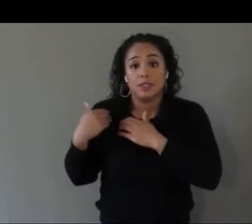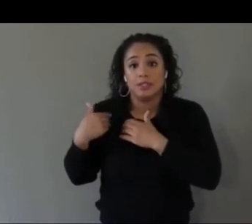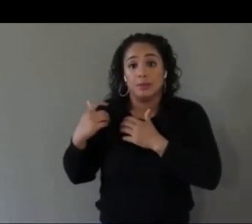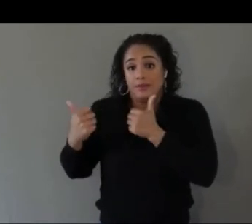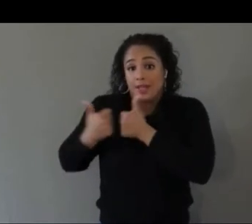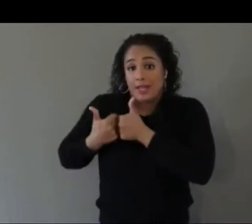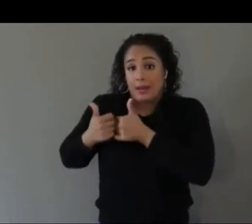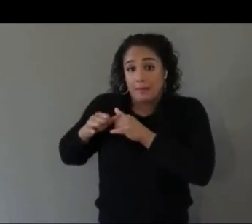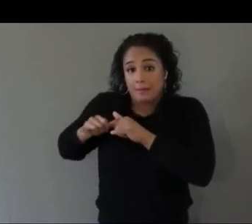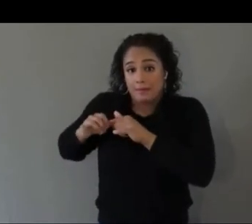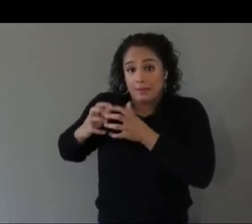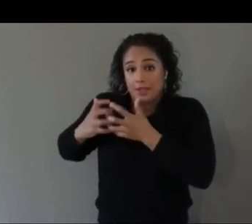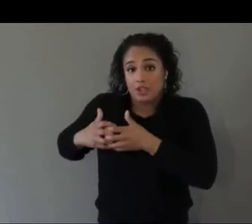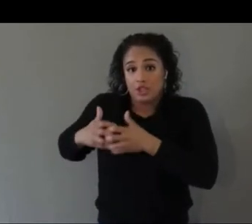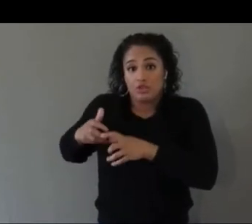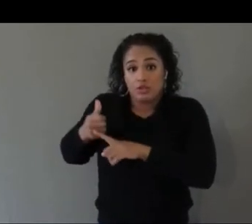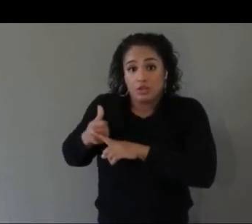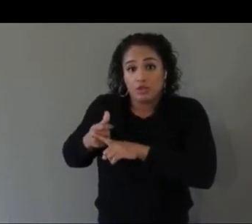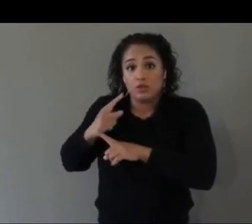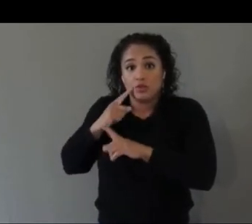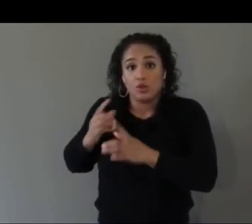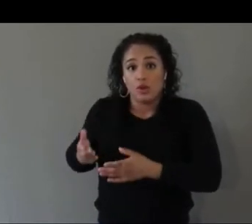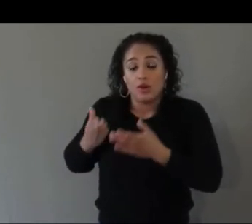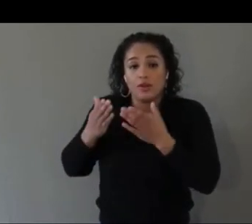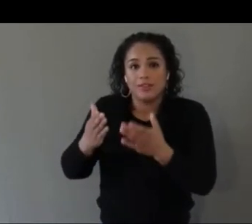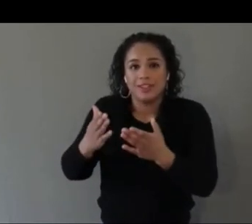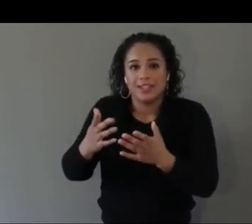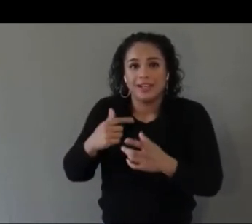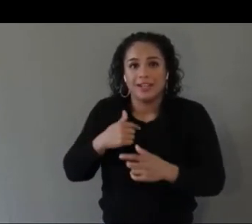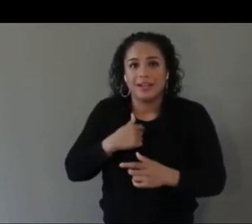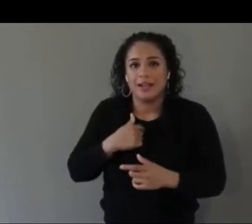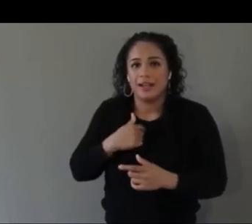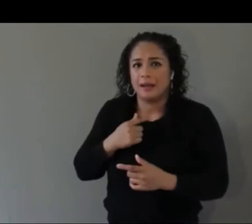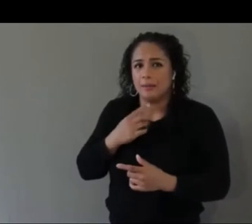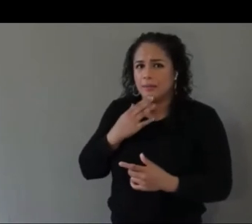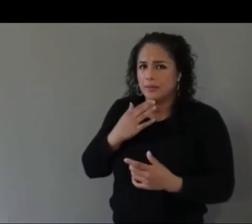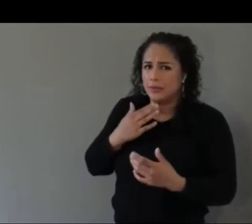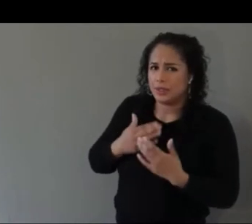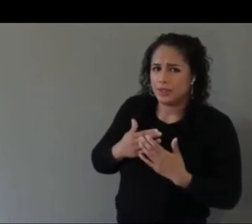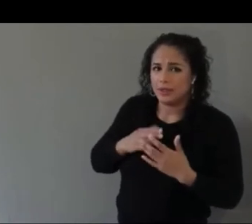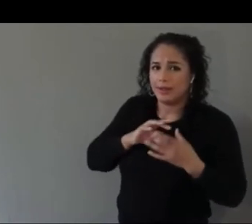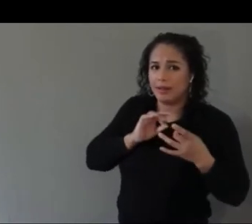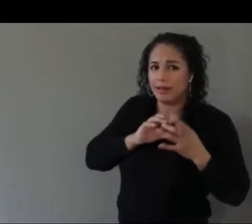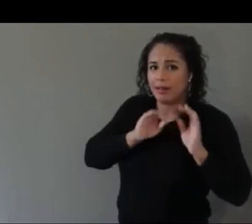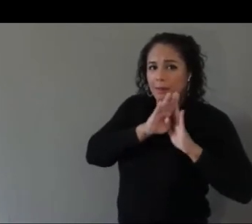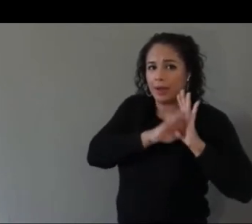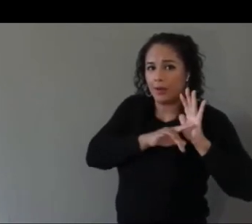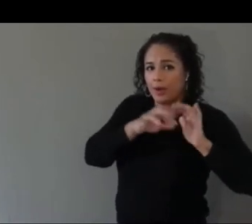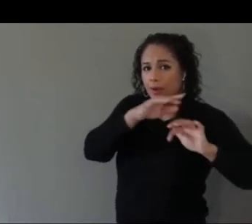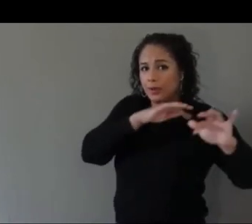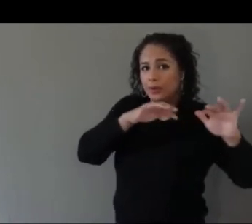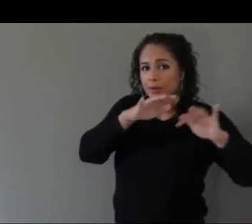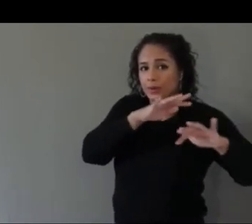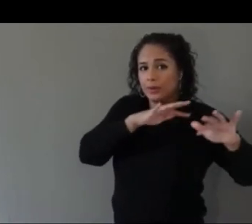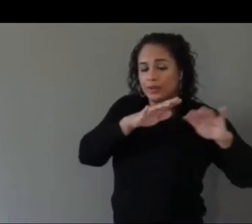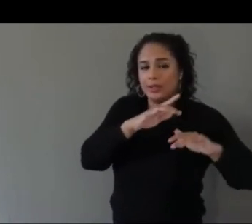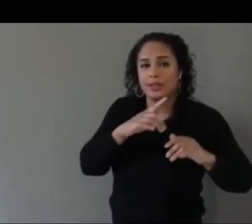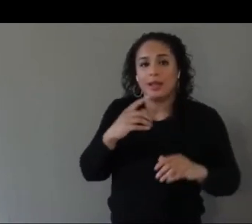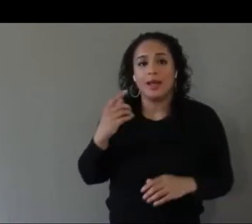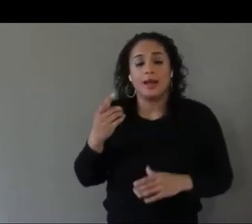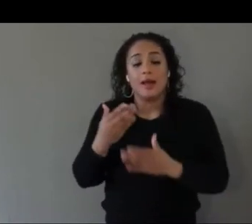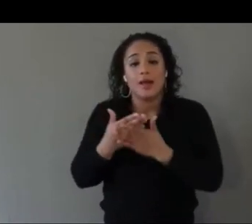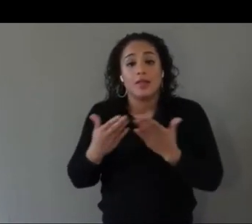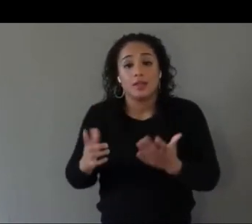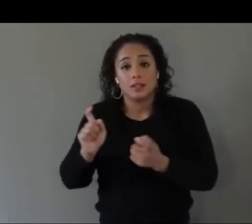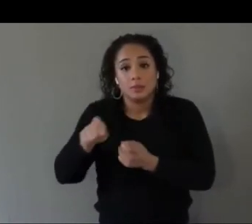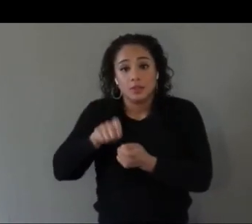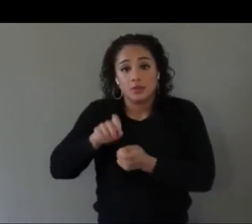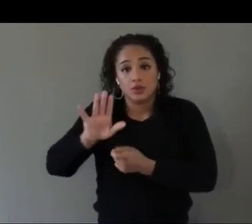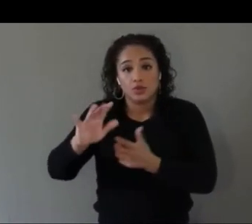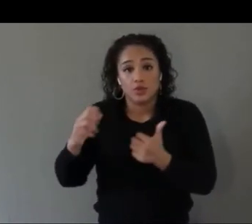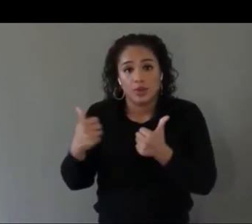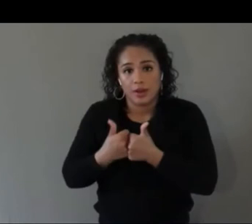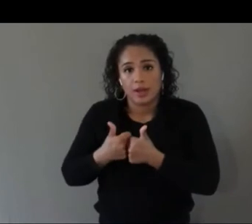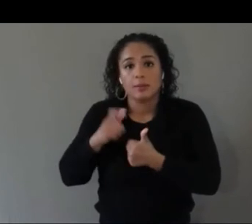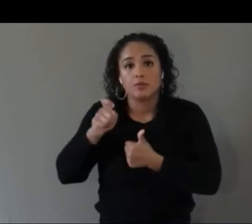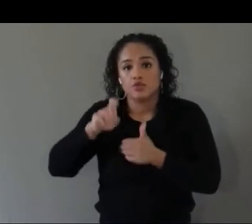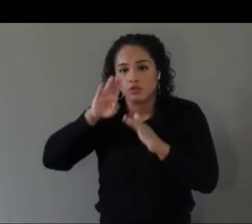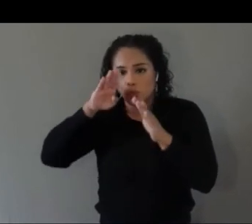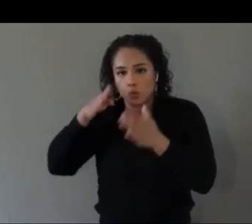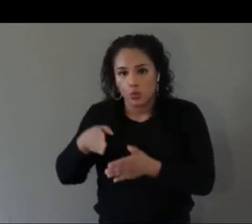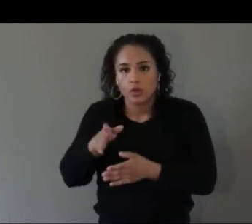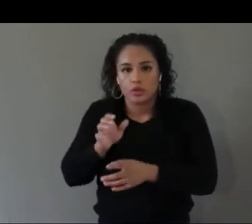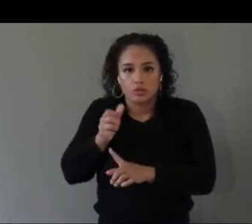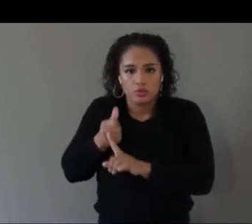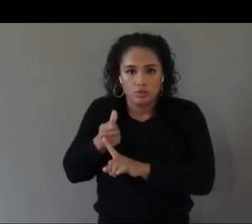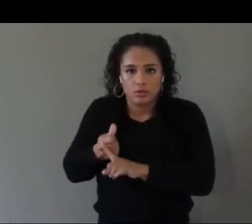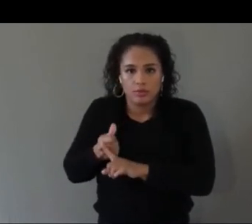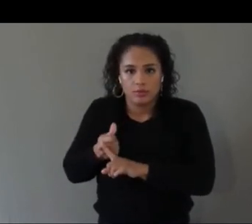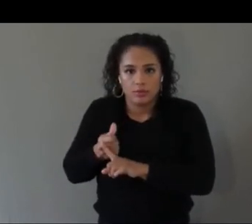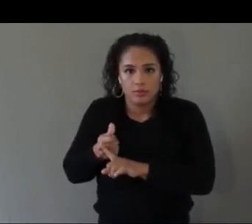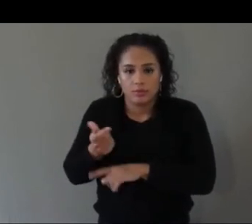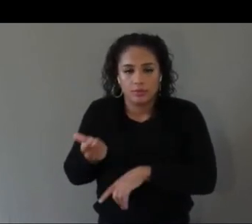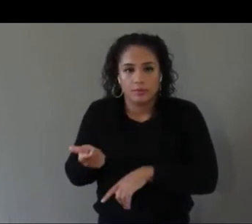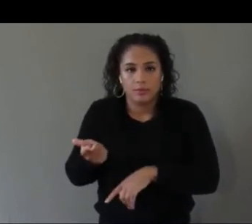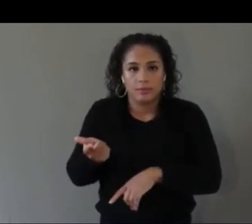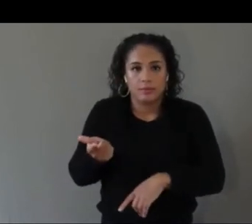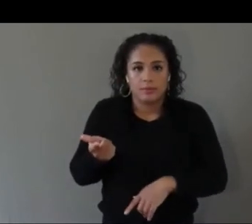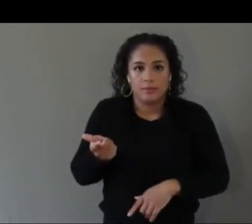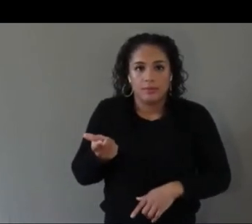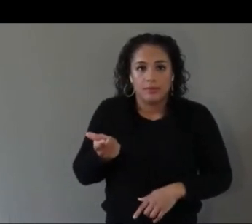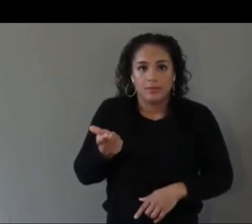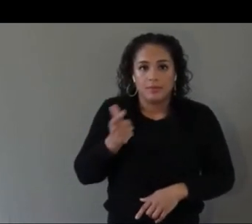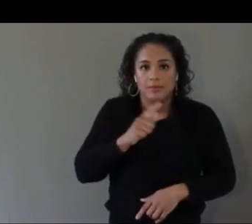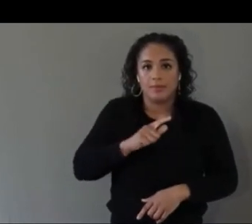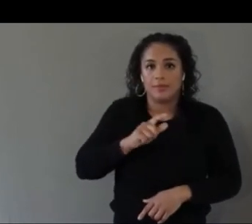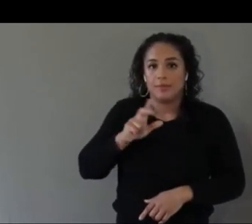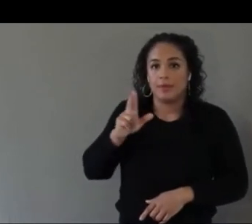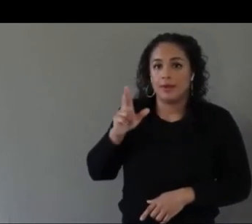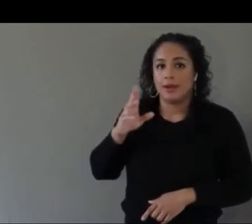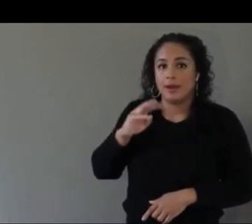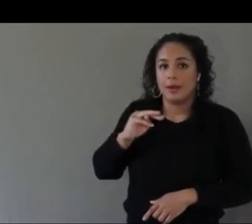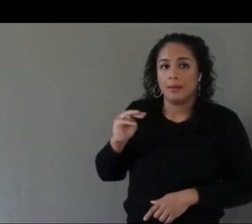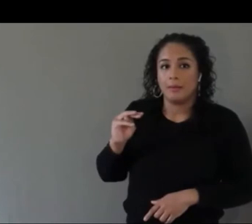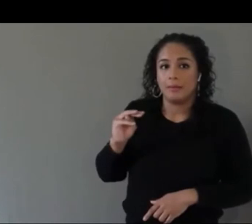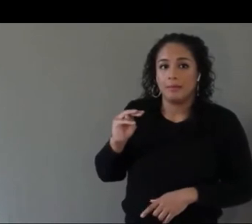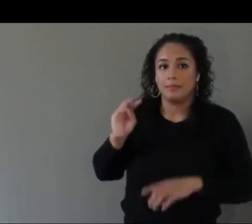Things that are key to your game are things you should focus on.